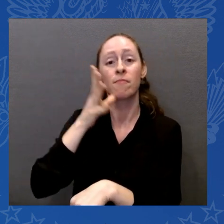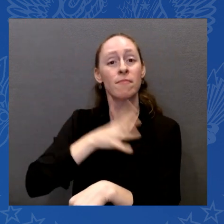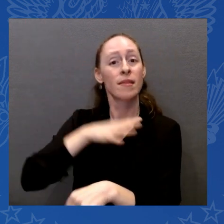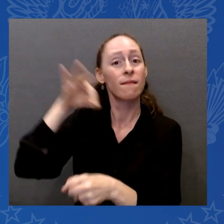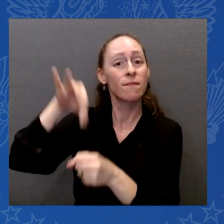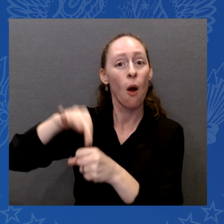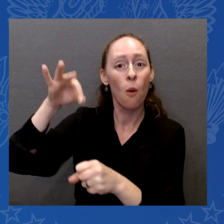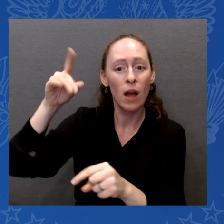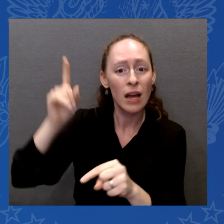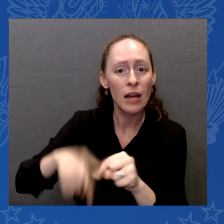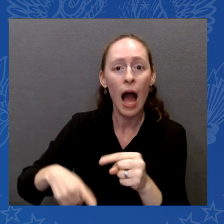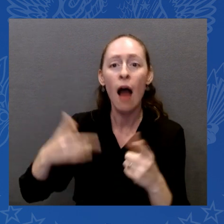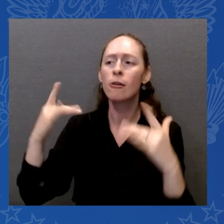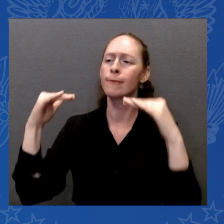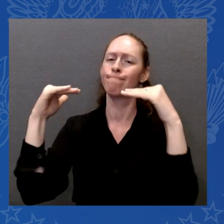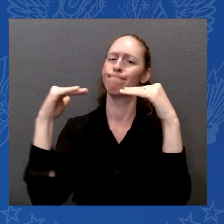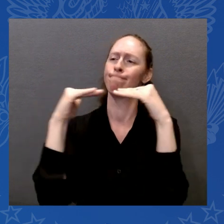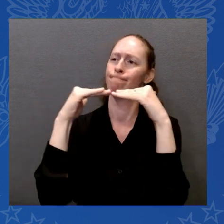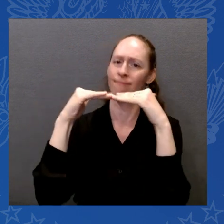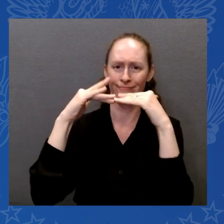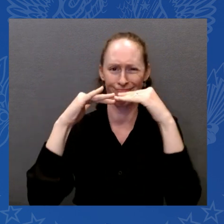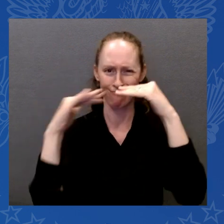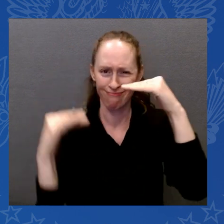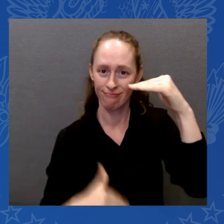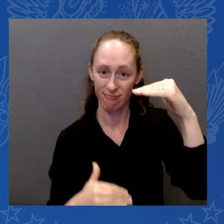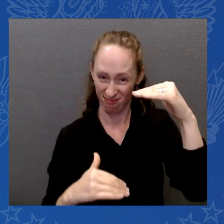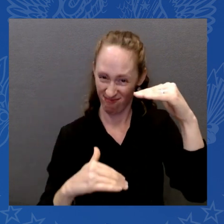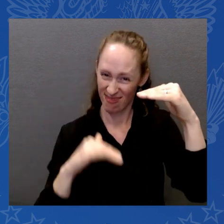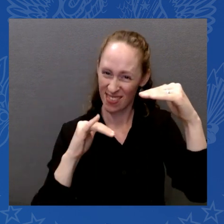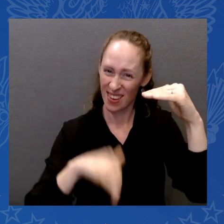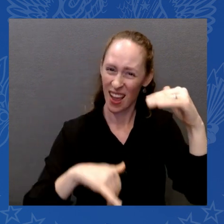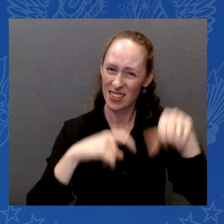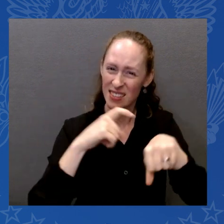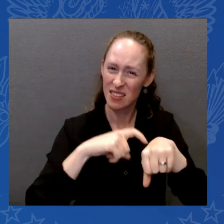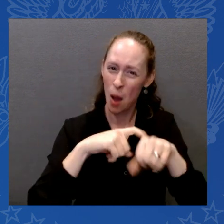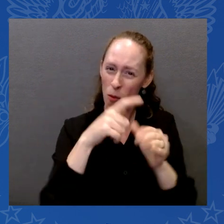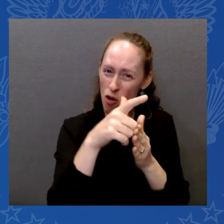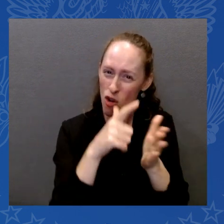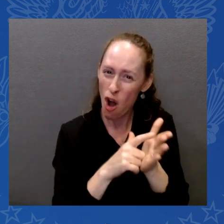We have convened this taskforce at the earliest days after the Dobbs decision.